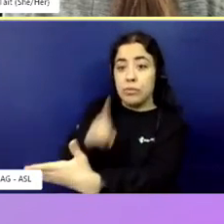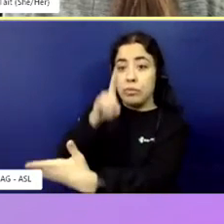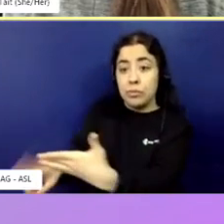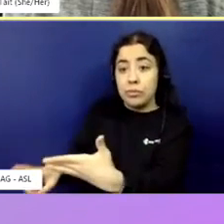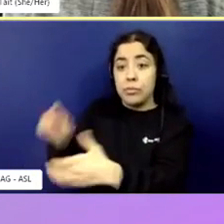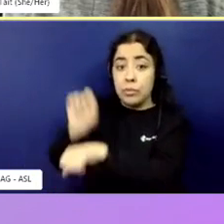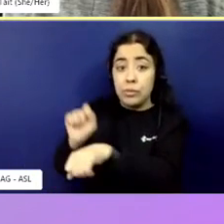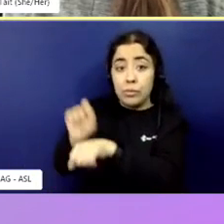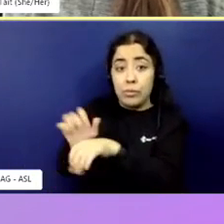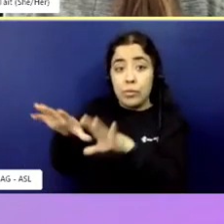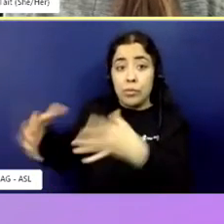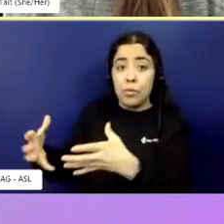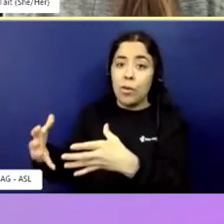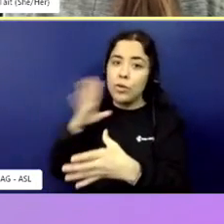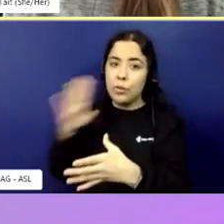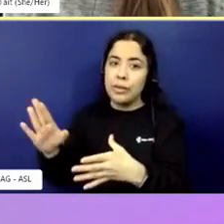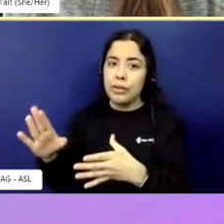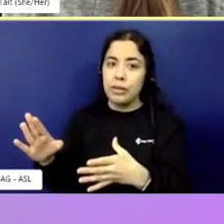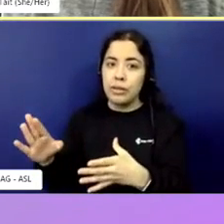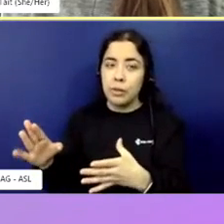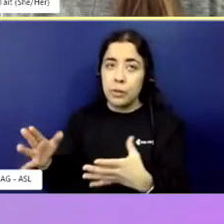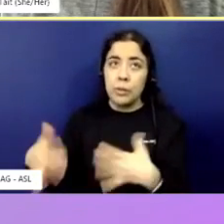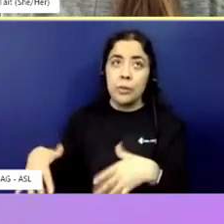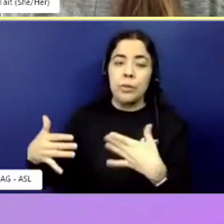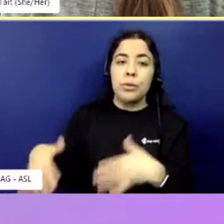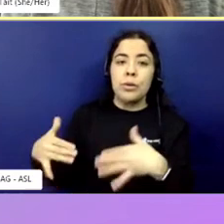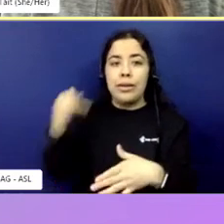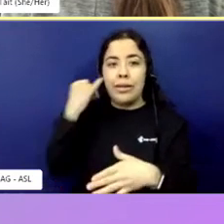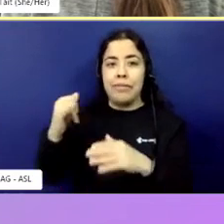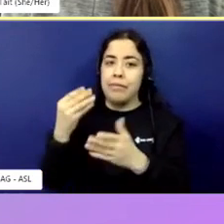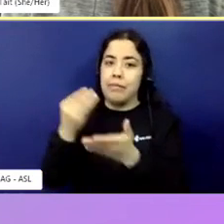sustainability of pensions. Ageism in the workforce will